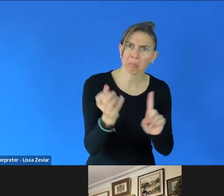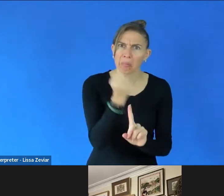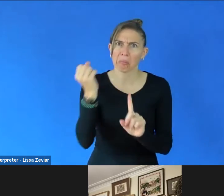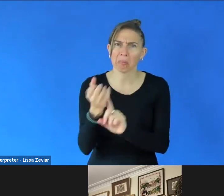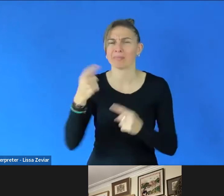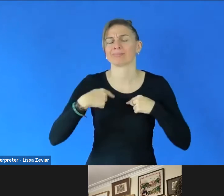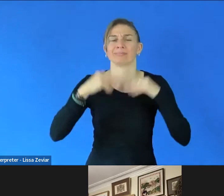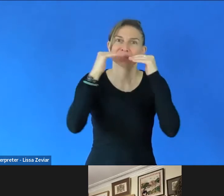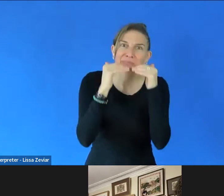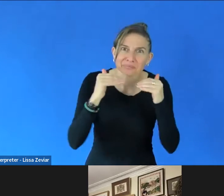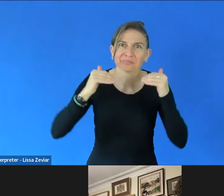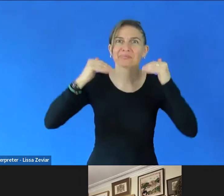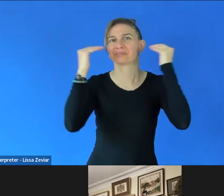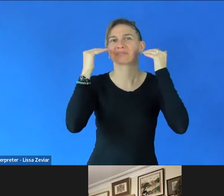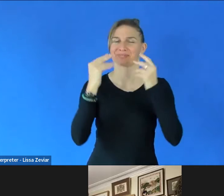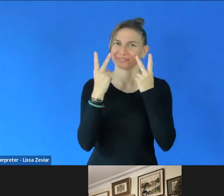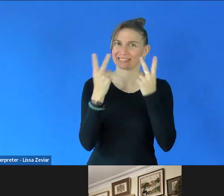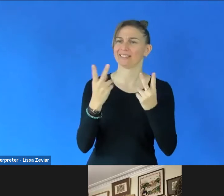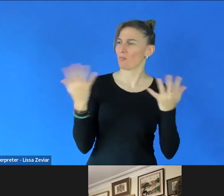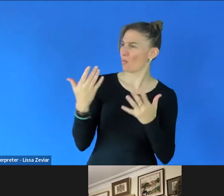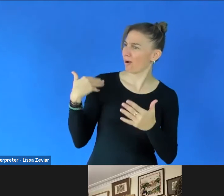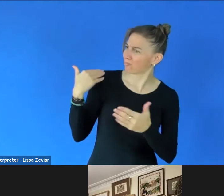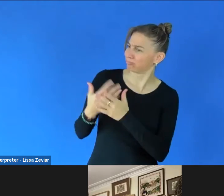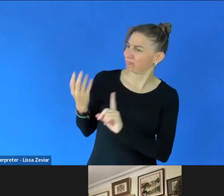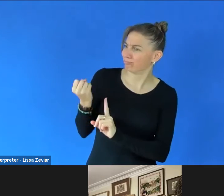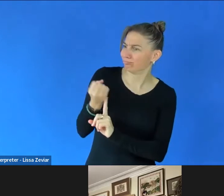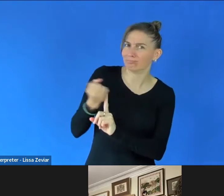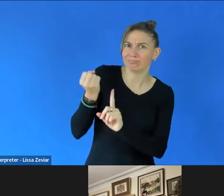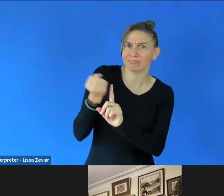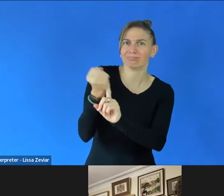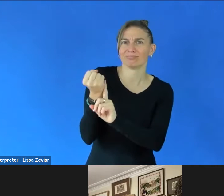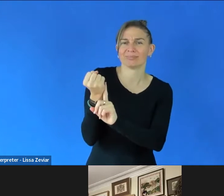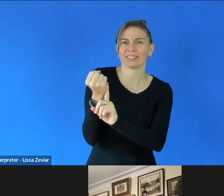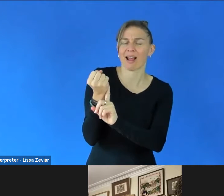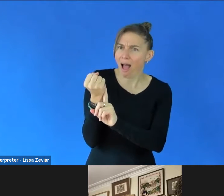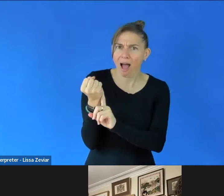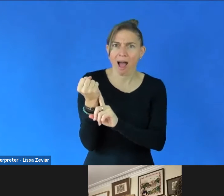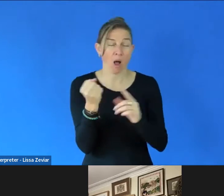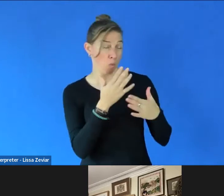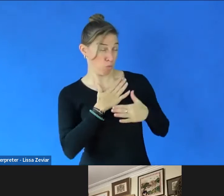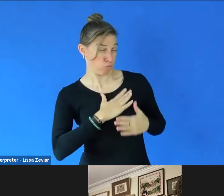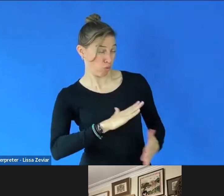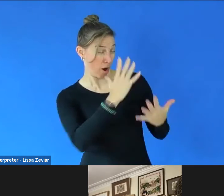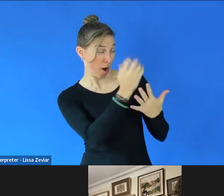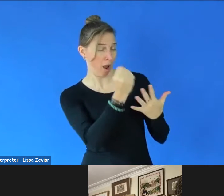to see the results of the programme and delivering on exactly what we wanted the programme to deliver on.